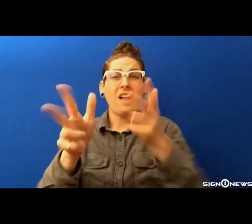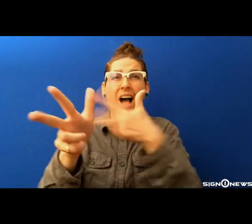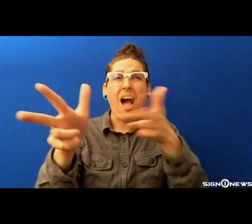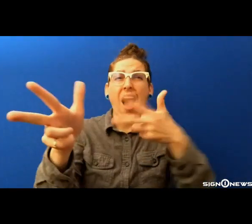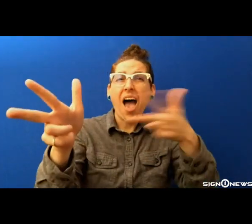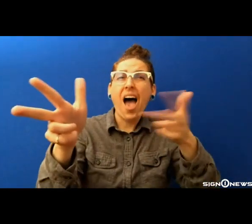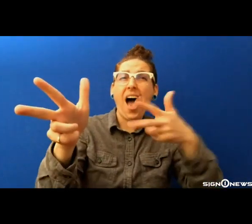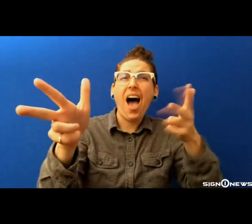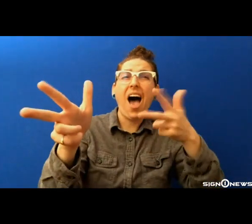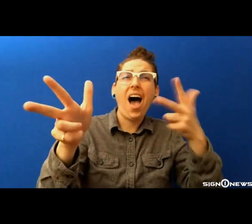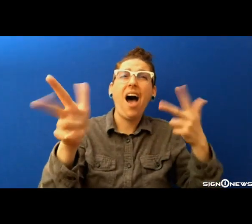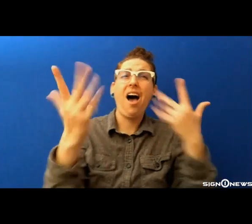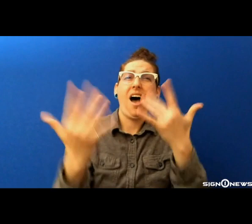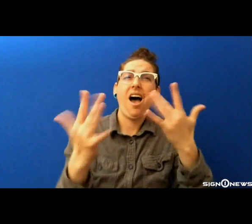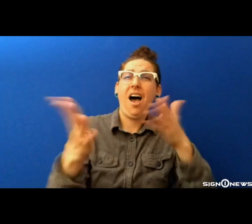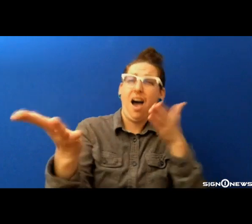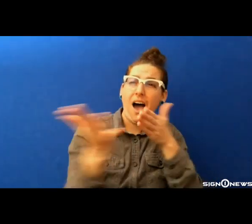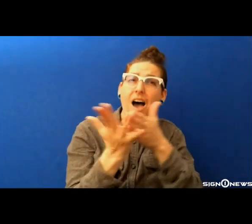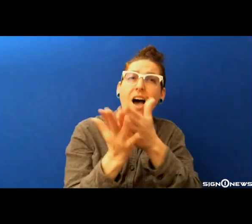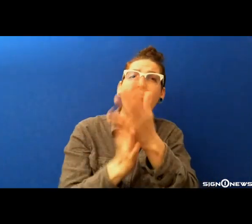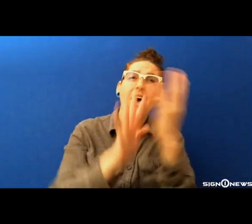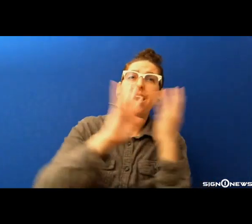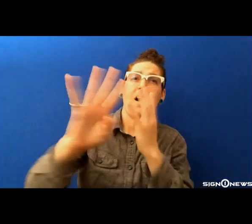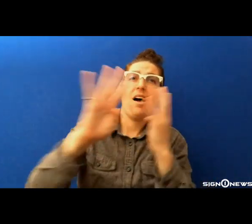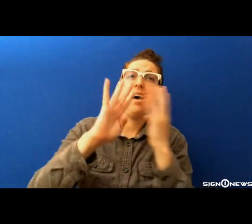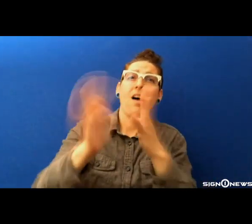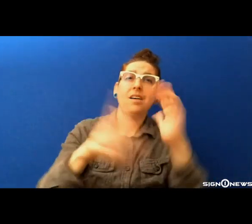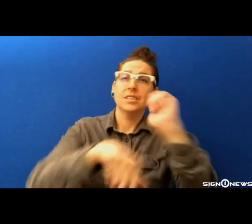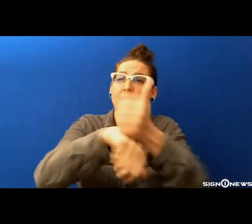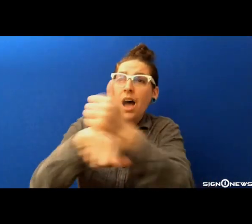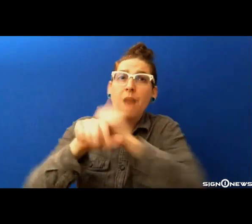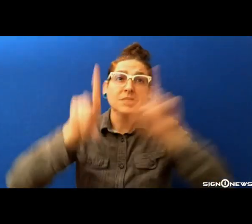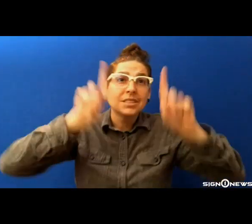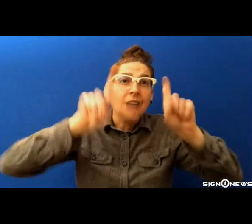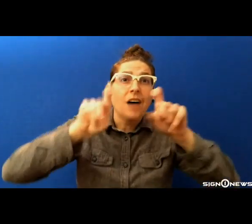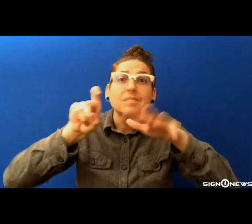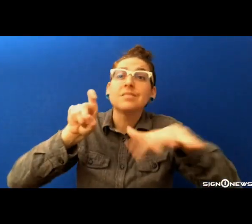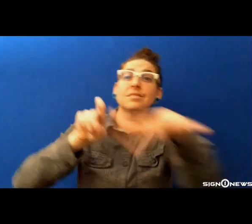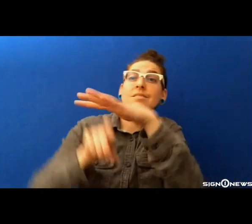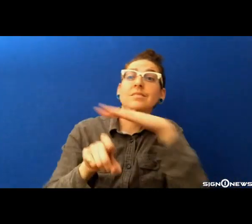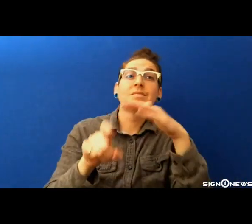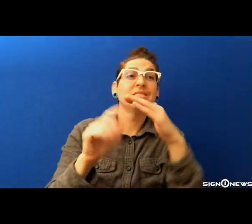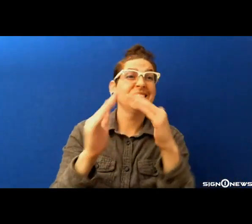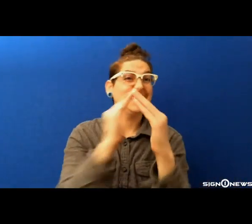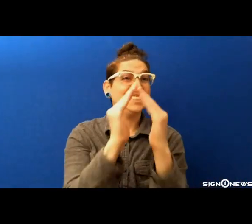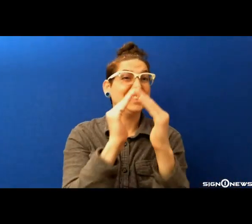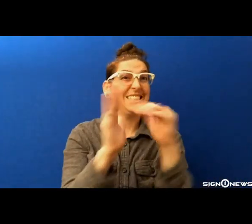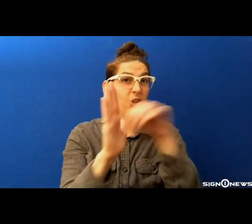Long lines of cars wind through drive-thru testing sites set up in and around the city